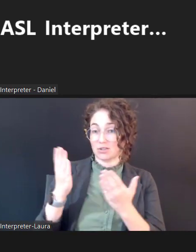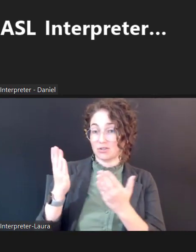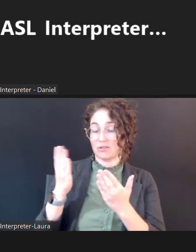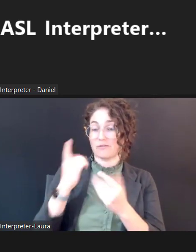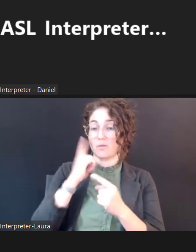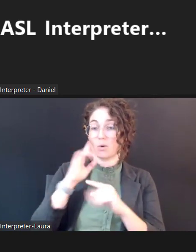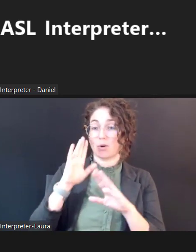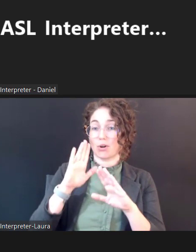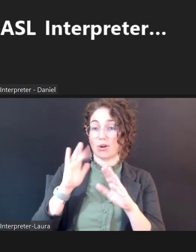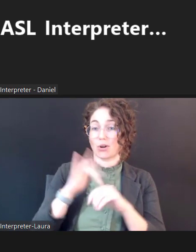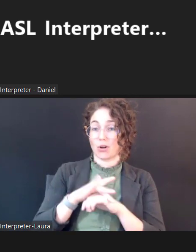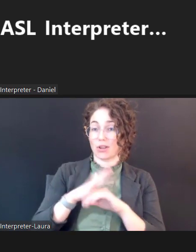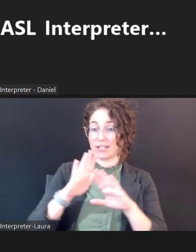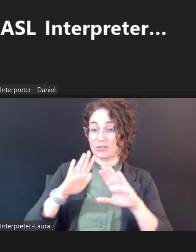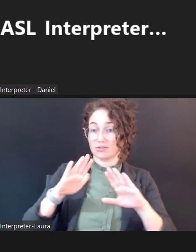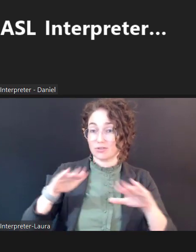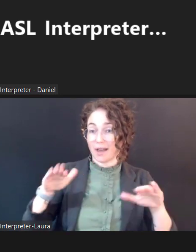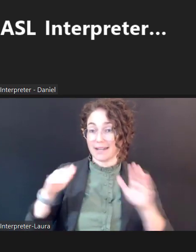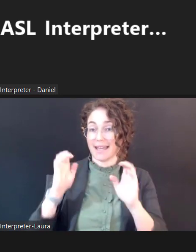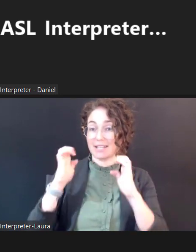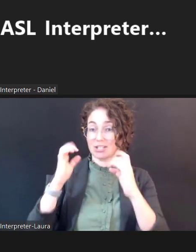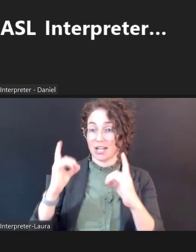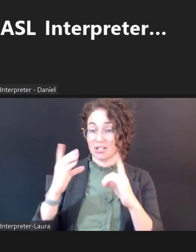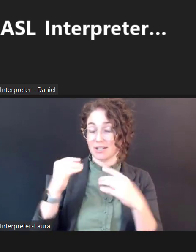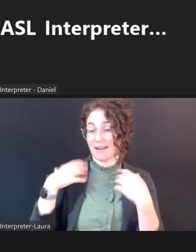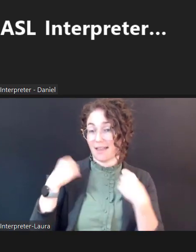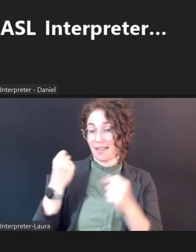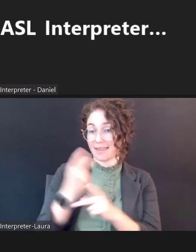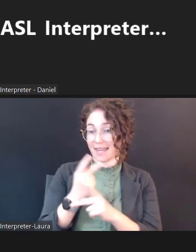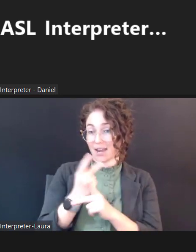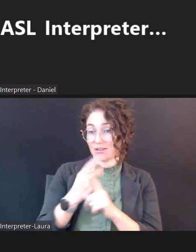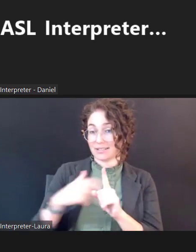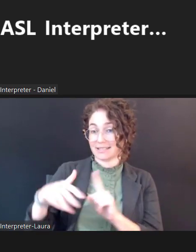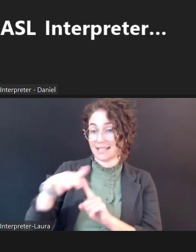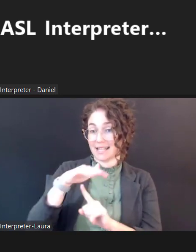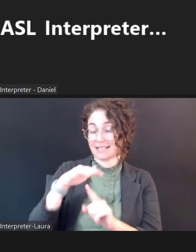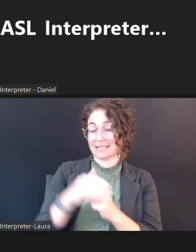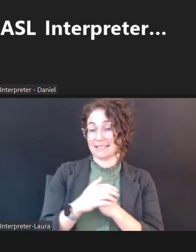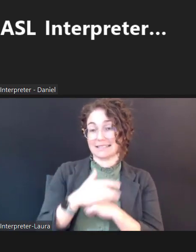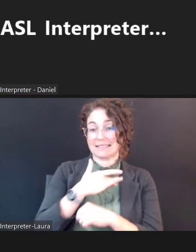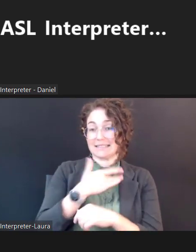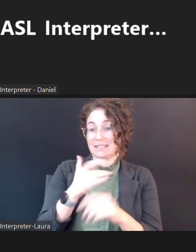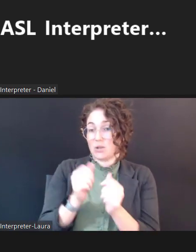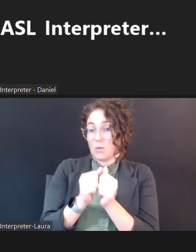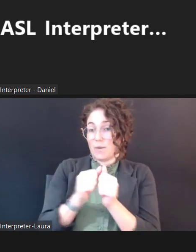settings, often without their hearing related needs being known by anyone.